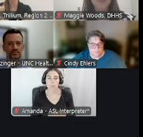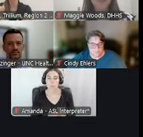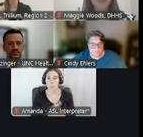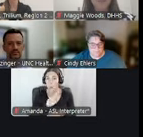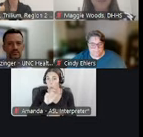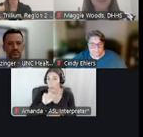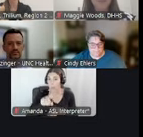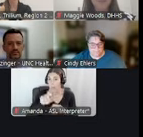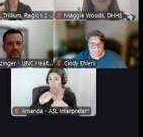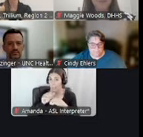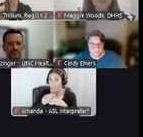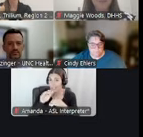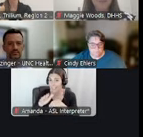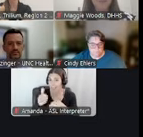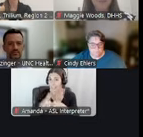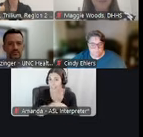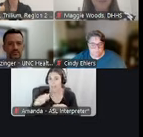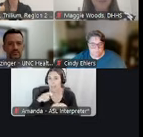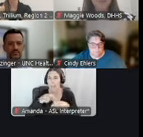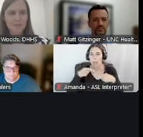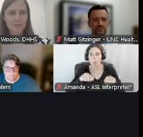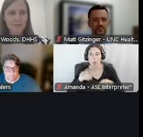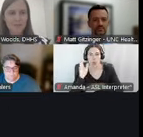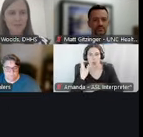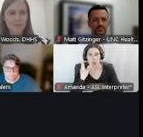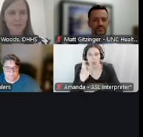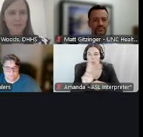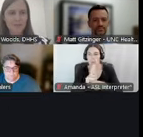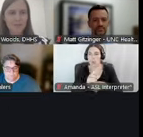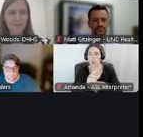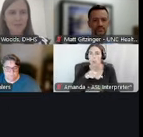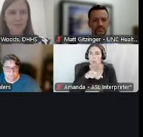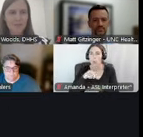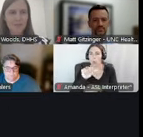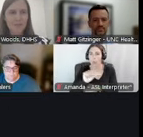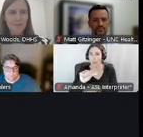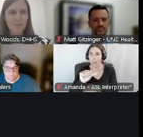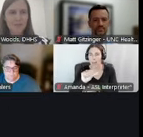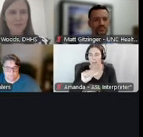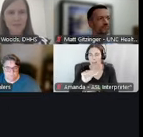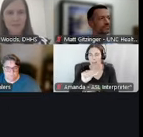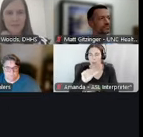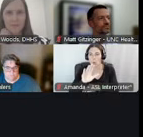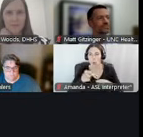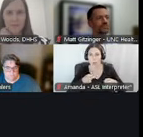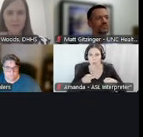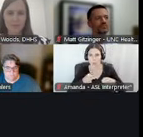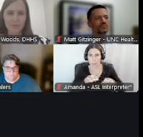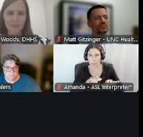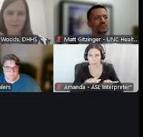during the presentation using the Q&A function on your control panel. We will answer questions,